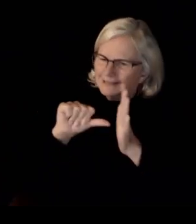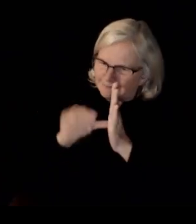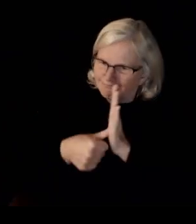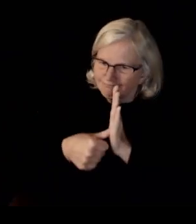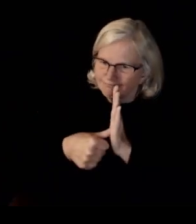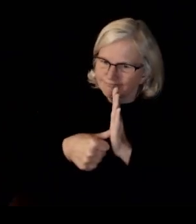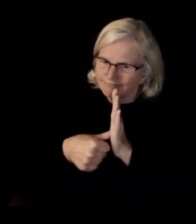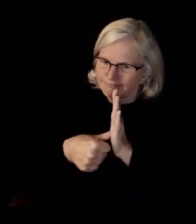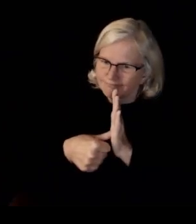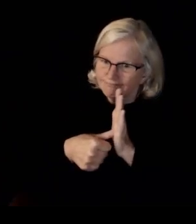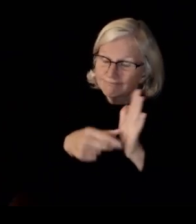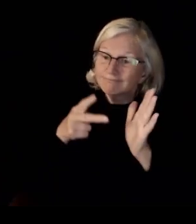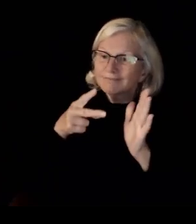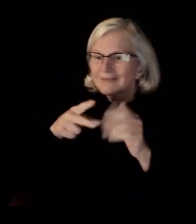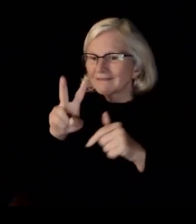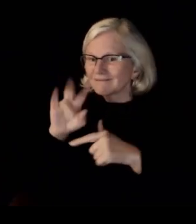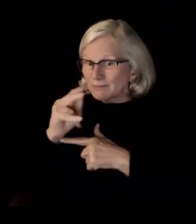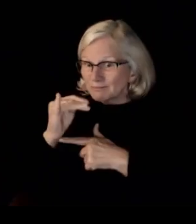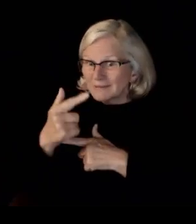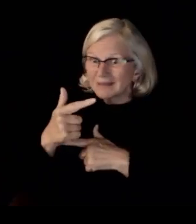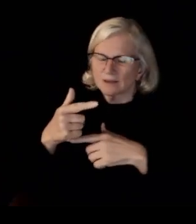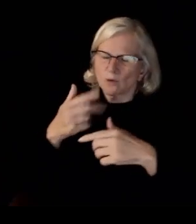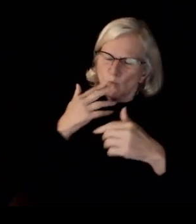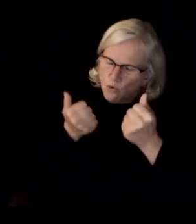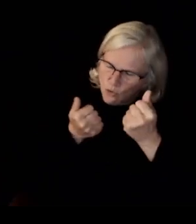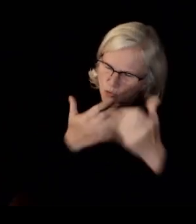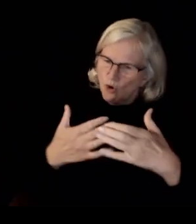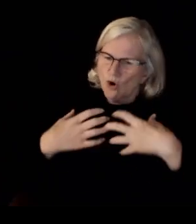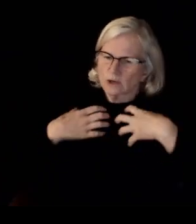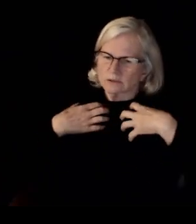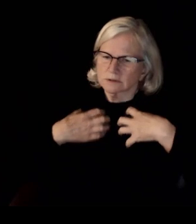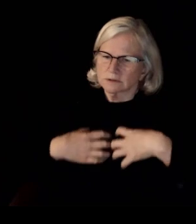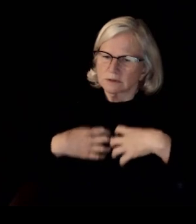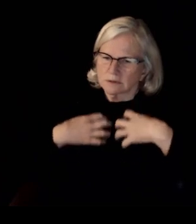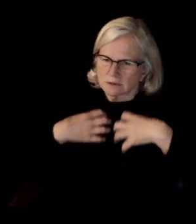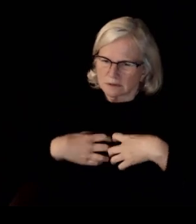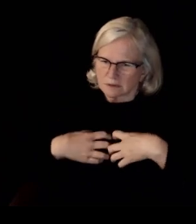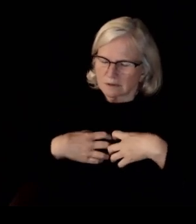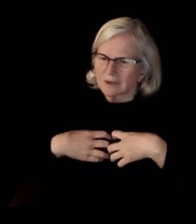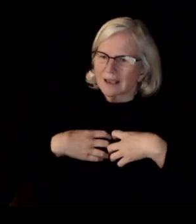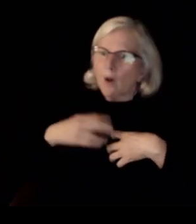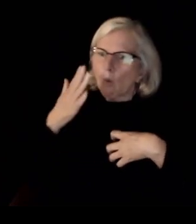investigate the cases of the lung injuries. We encourage people to take advantage of our